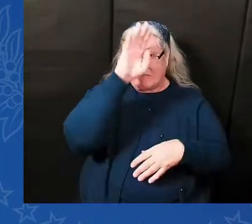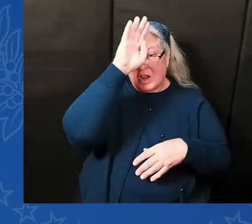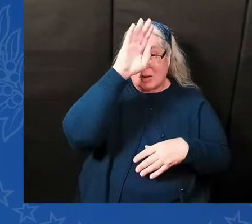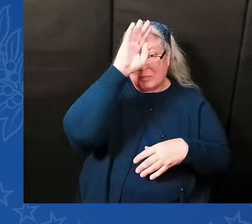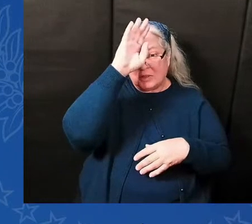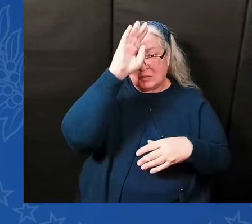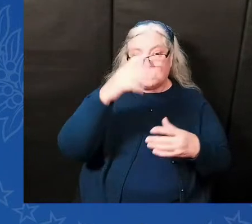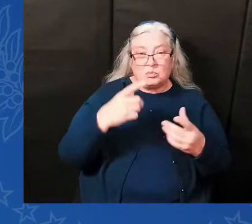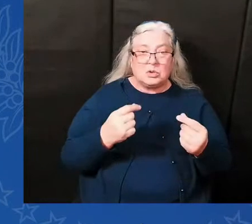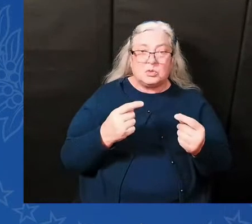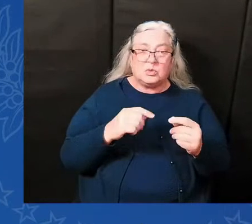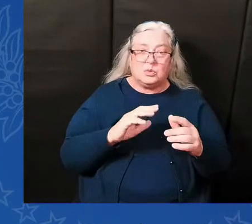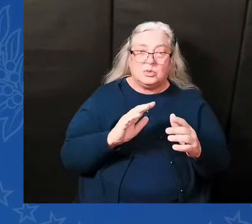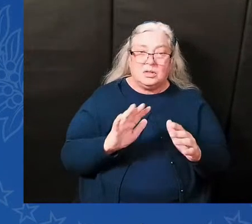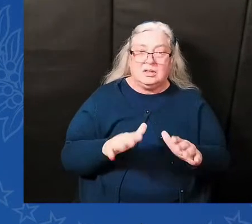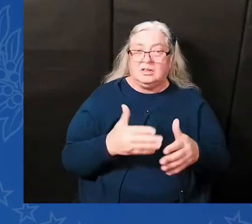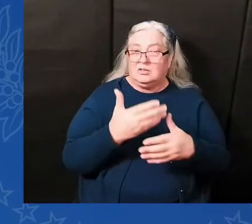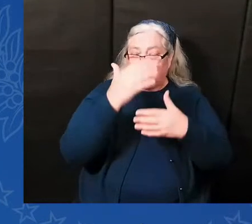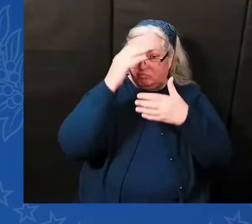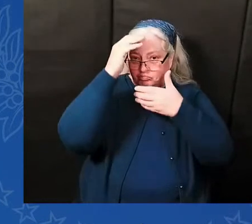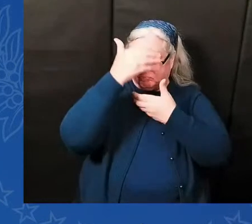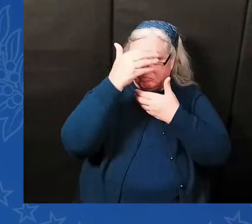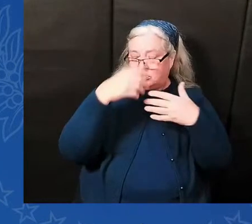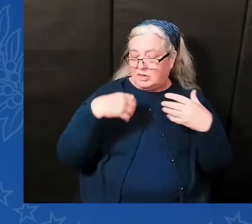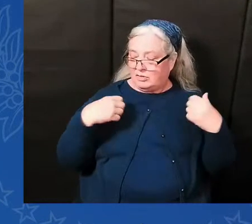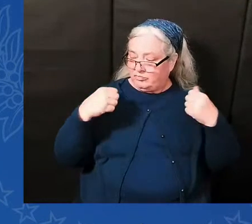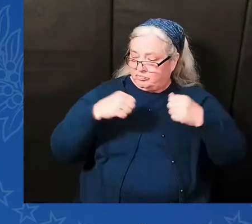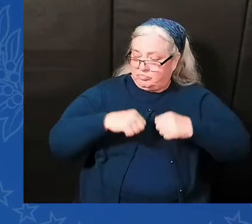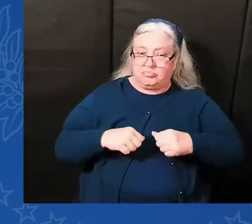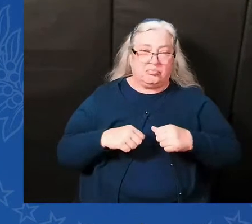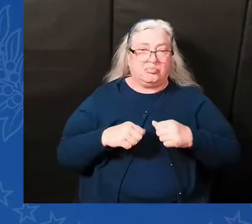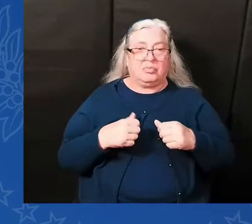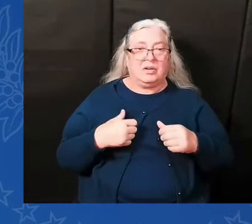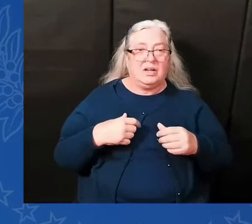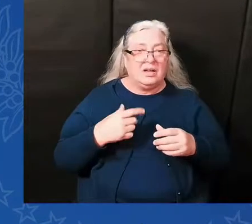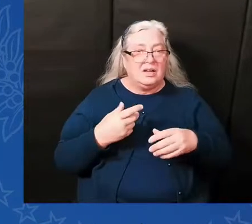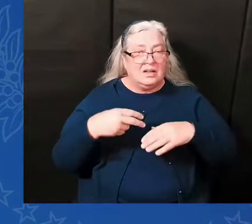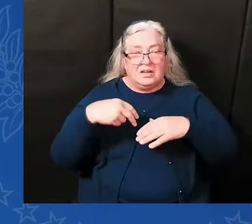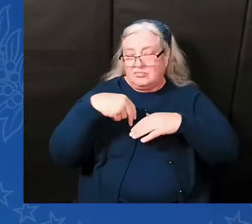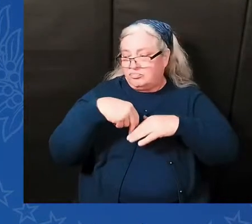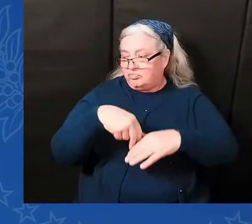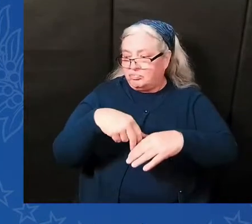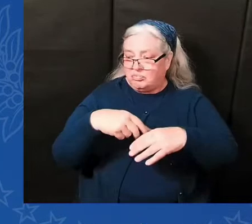and you do what you've got to do. Because being a firefighter isn't just what you do, it's who you are.